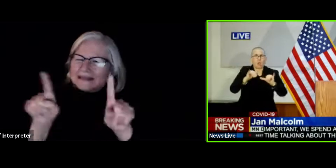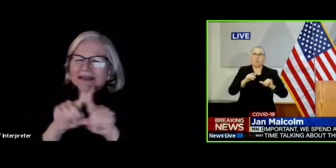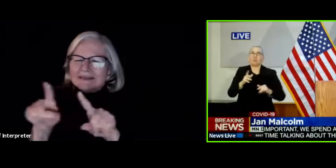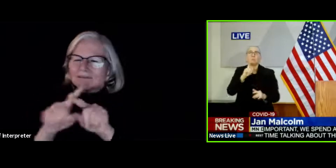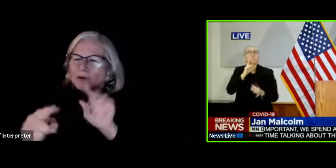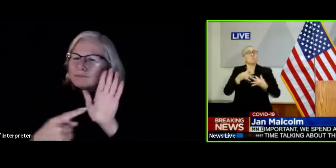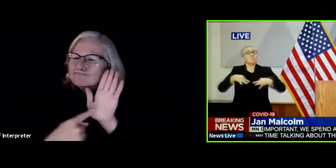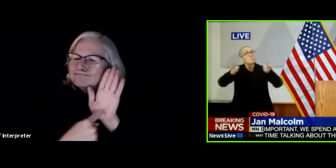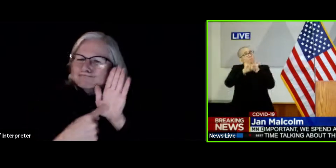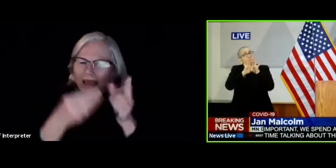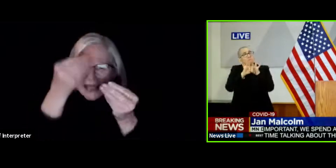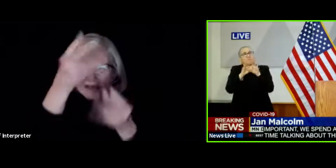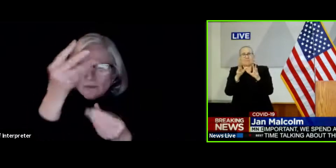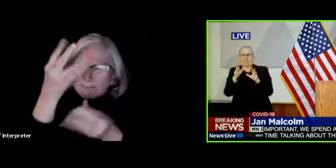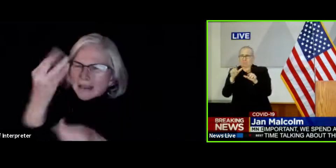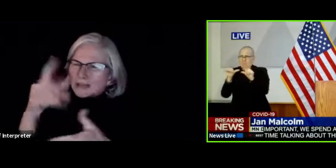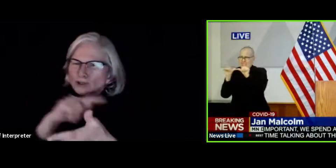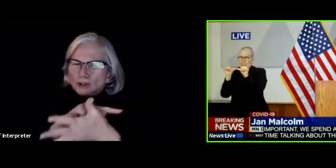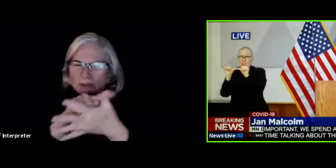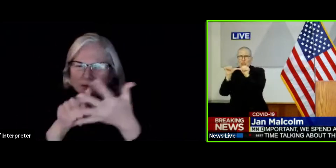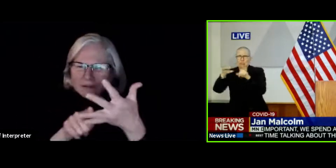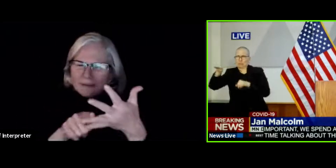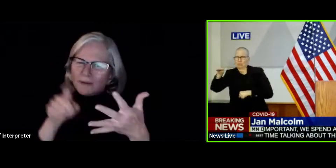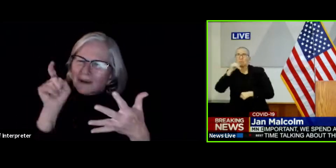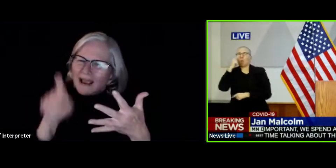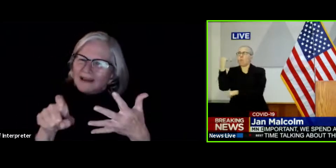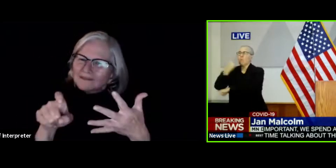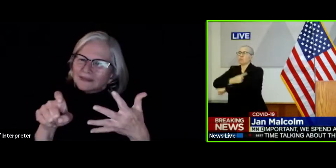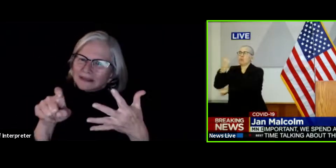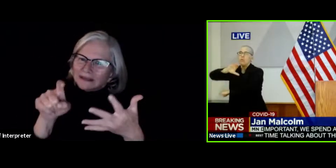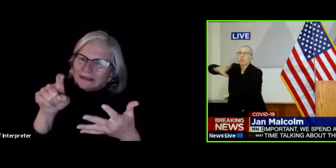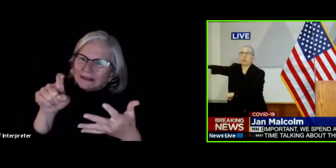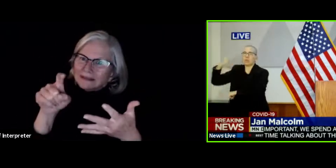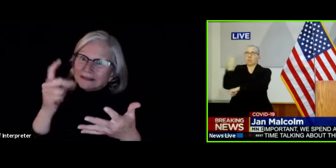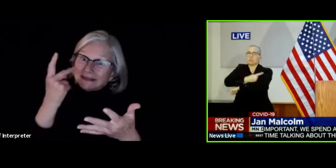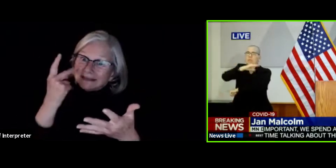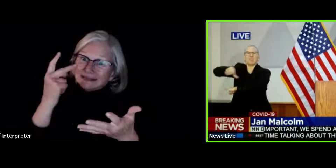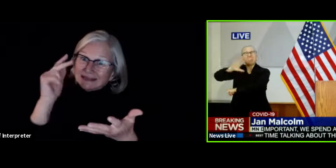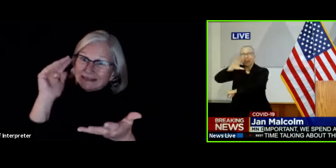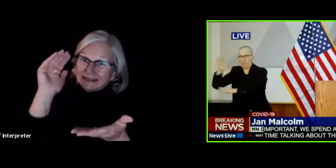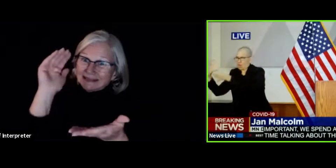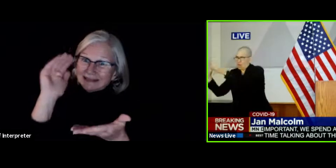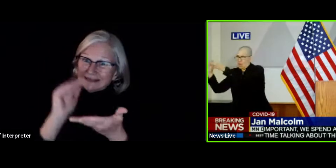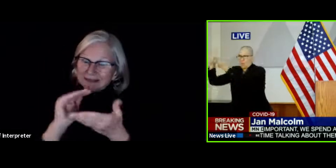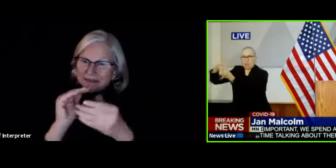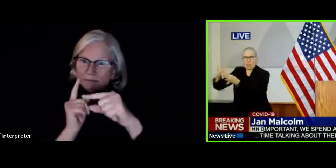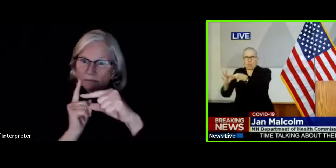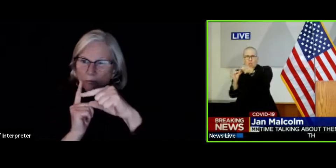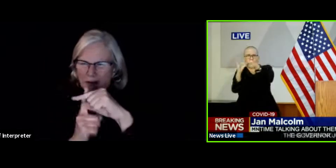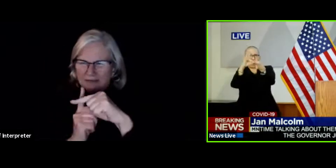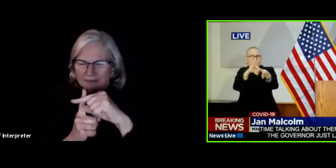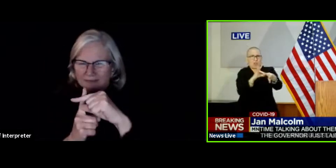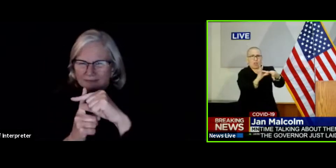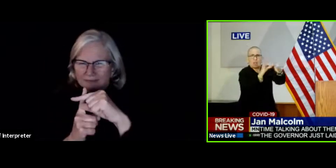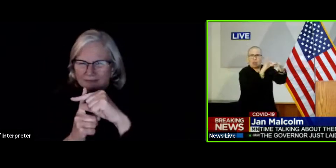REDUCTIONS IN CASE GROWTH AND POSITIVITY RATES TO CONSIDER THAT WHETHER THE TIDES IS REALLY TURNING. WERE -- OR NOT.